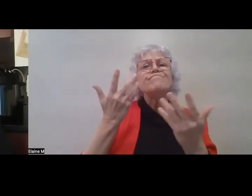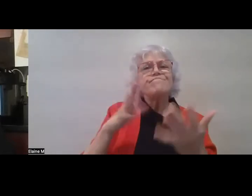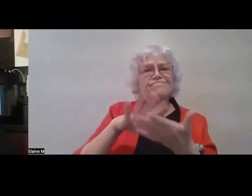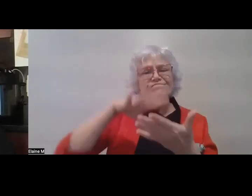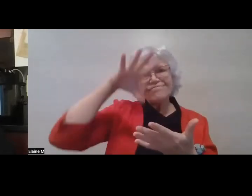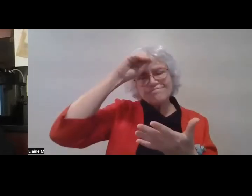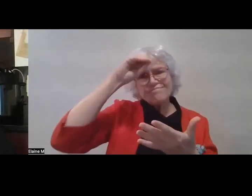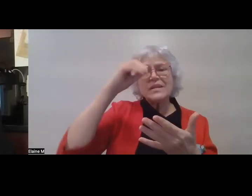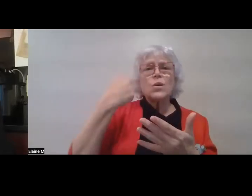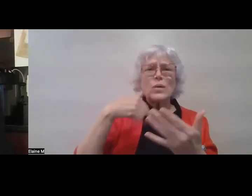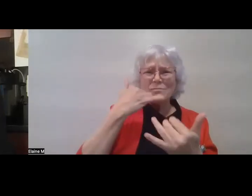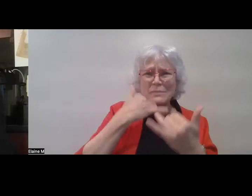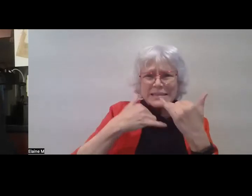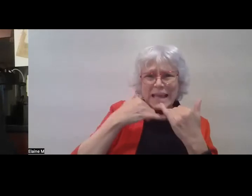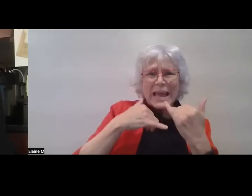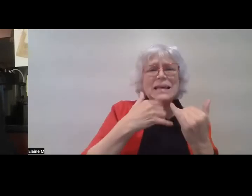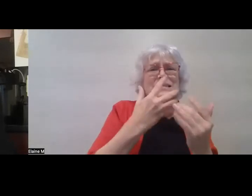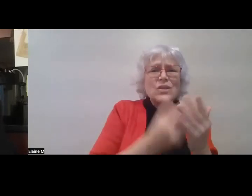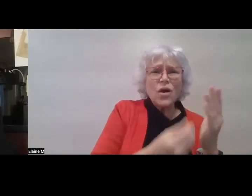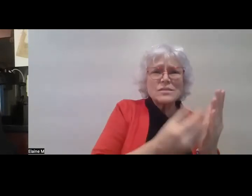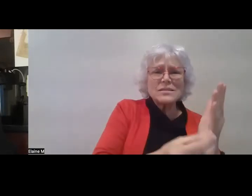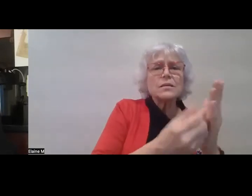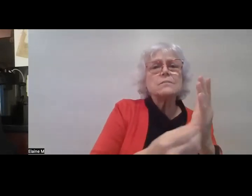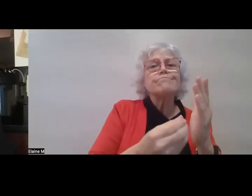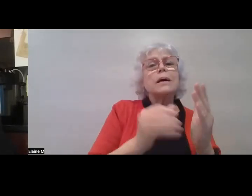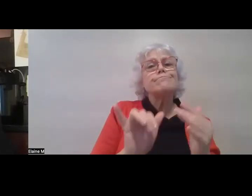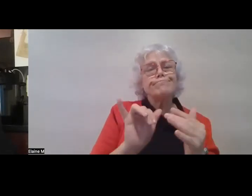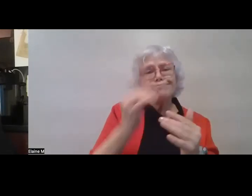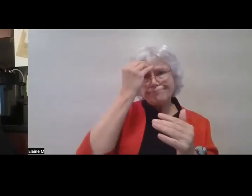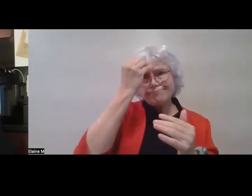mistakes that we could often learn the most. As